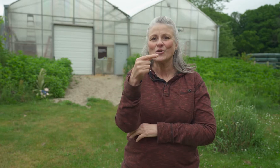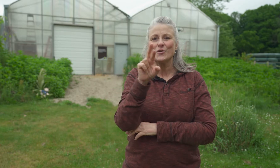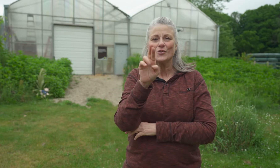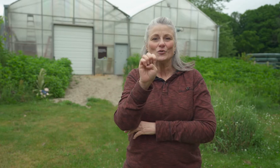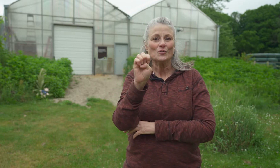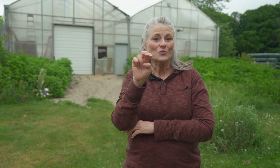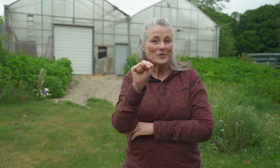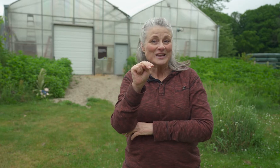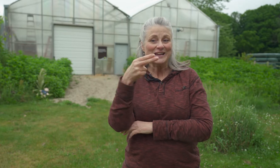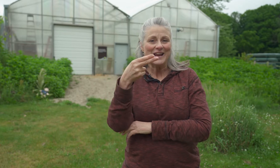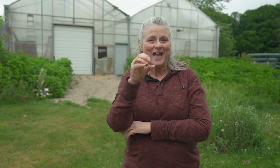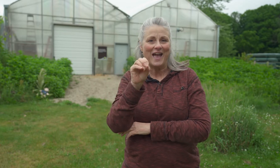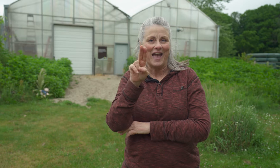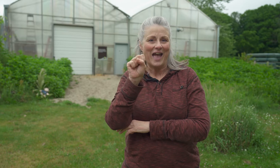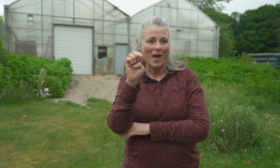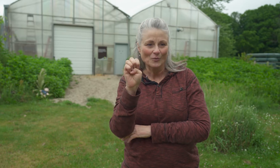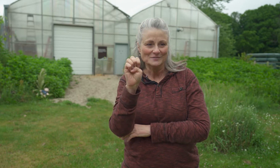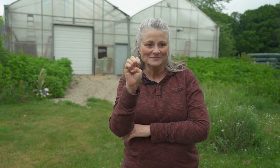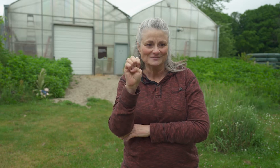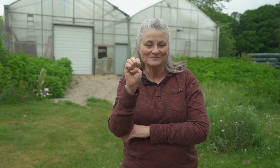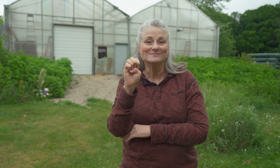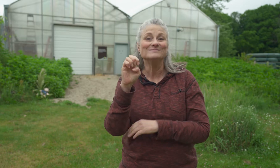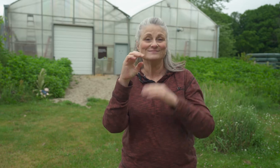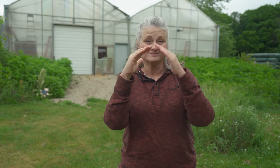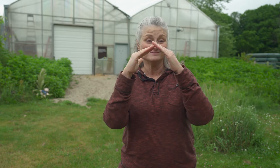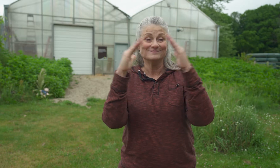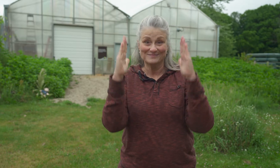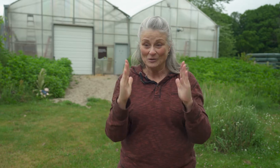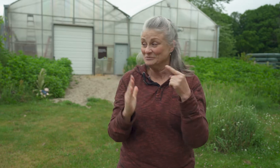Do you know what that's called? It's a greenhouse.